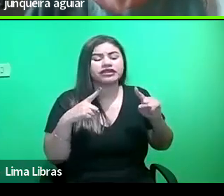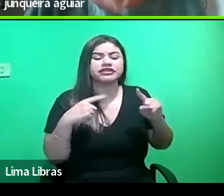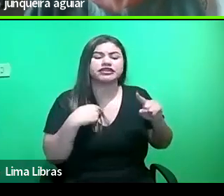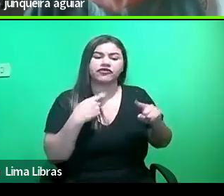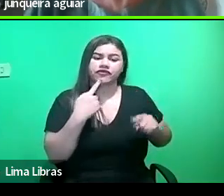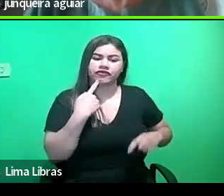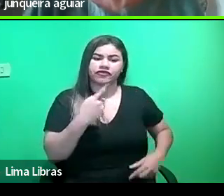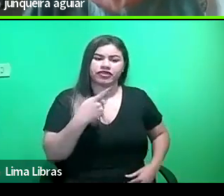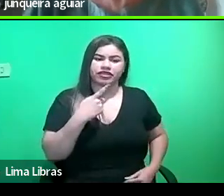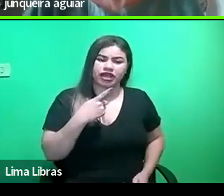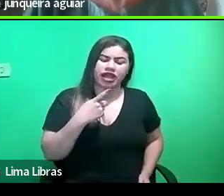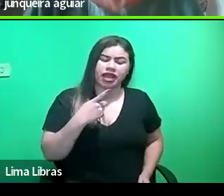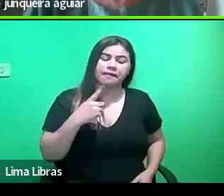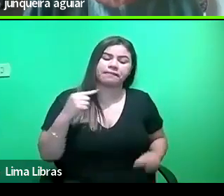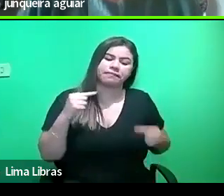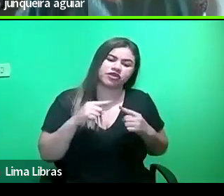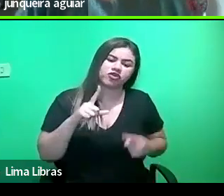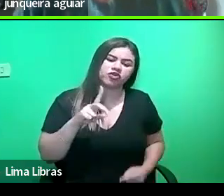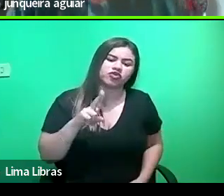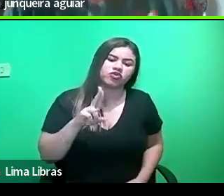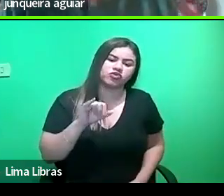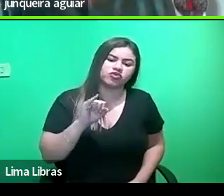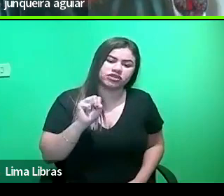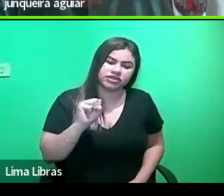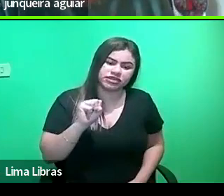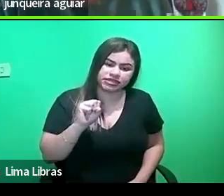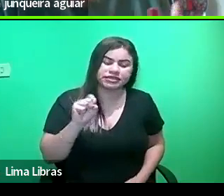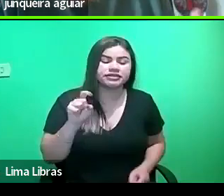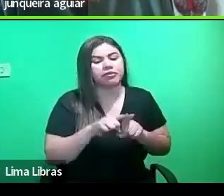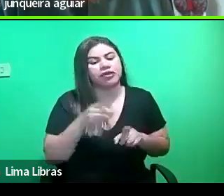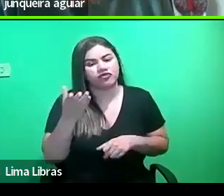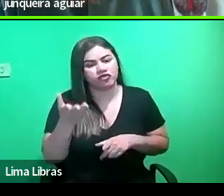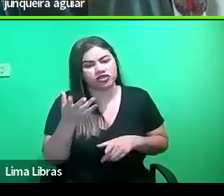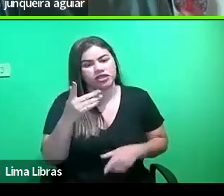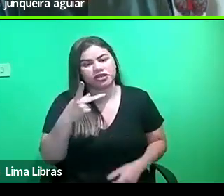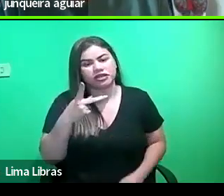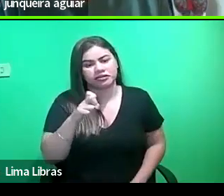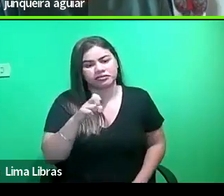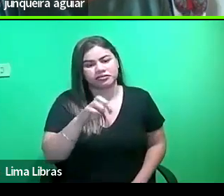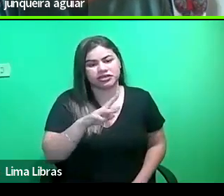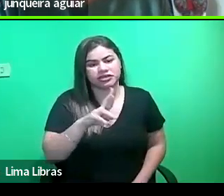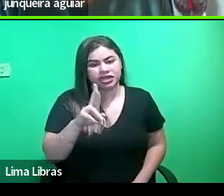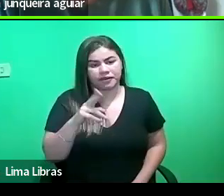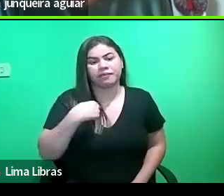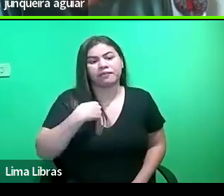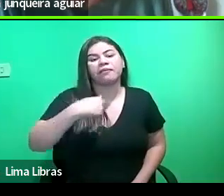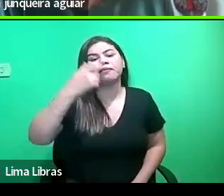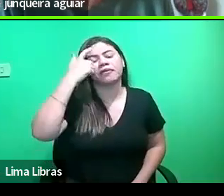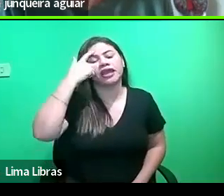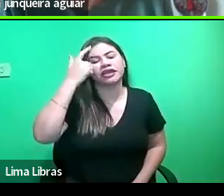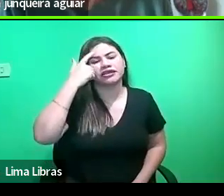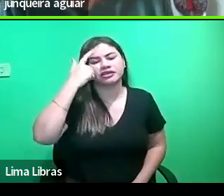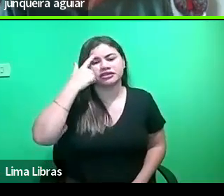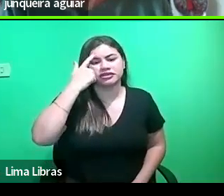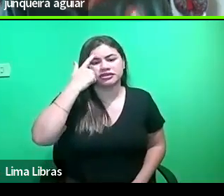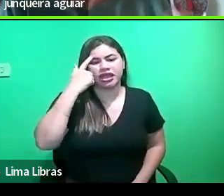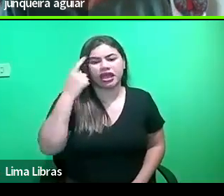, my my Zokijiap that in fact that in fact. , since some people from